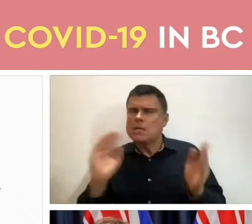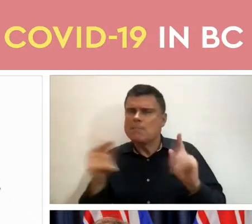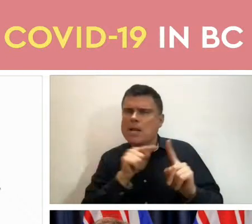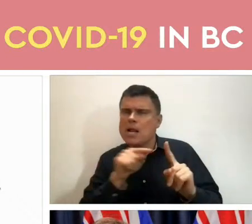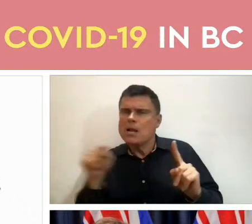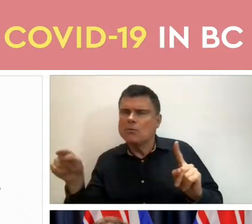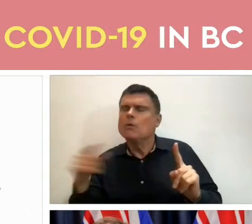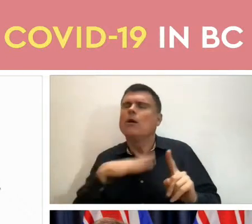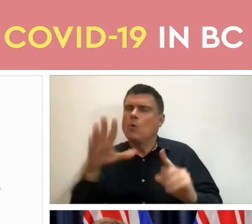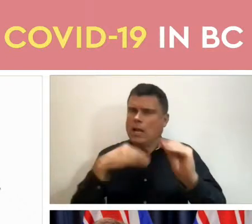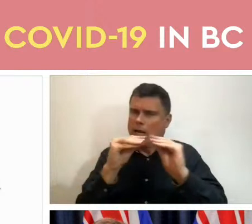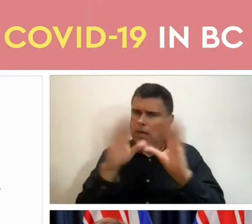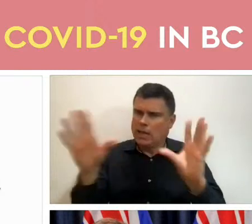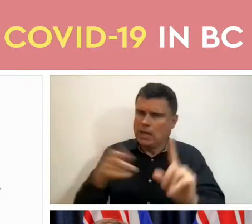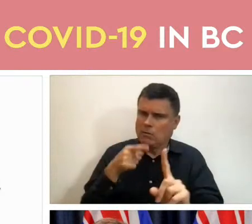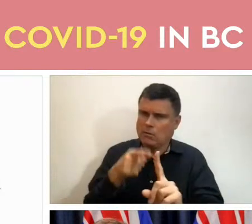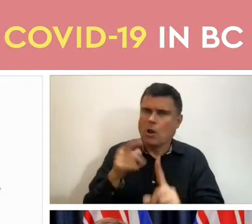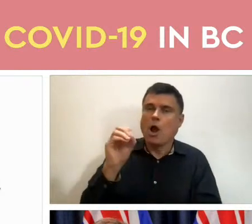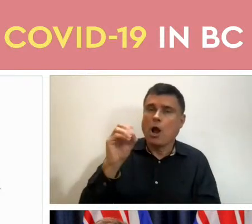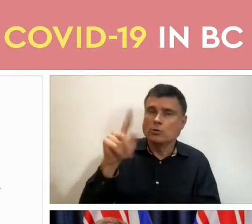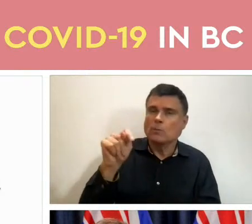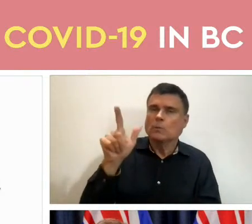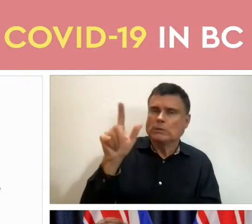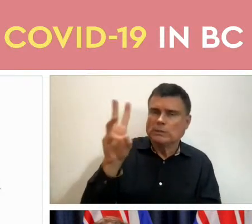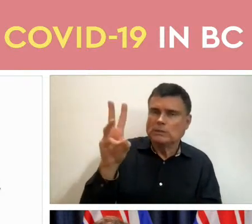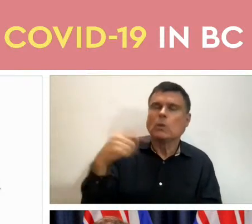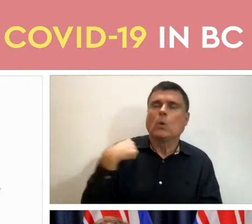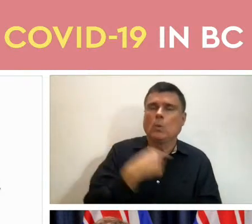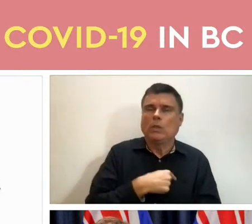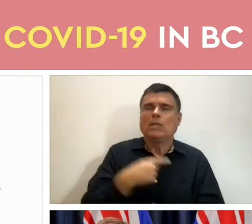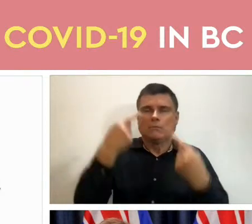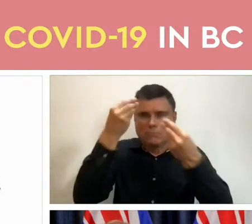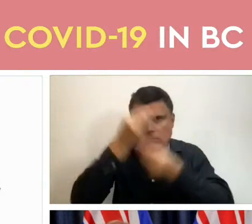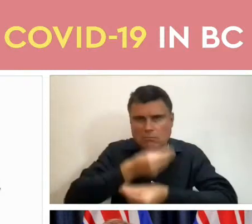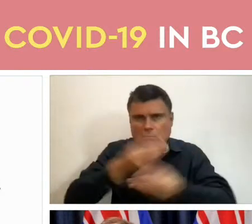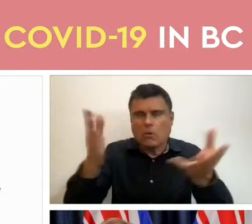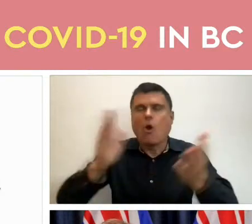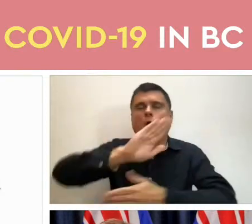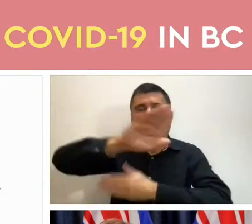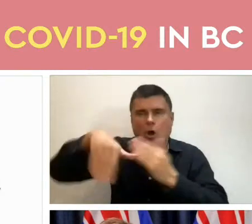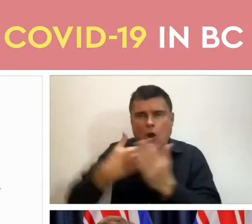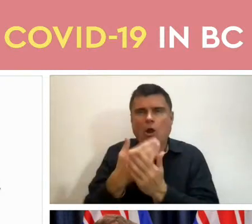that is what's happening.